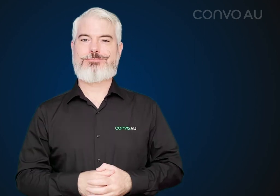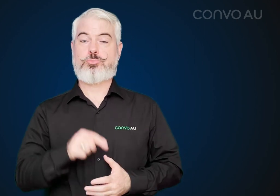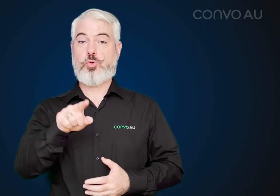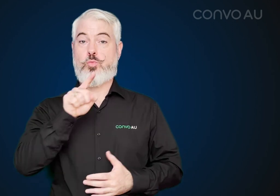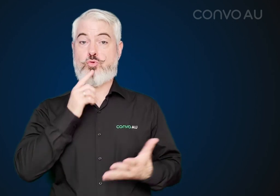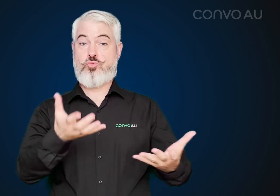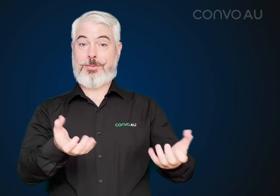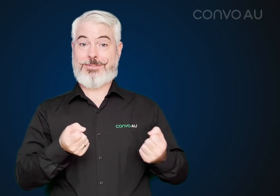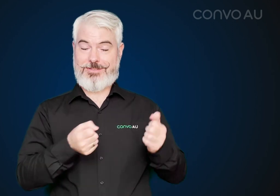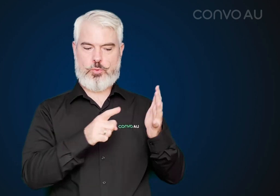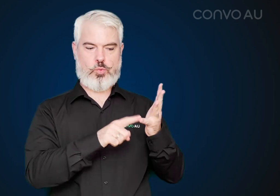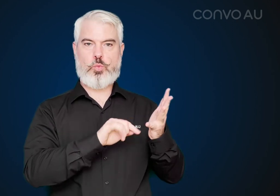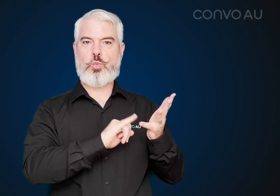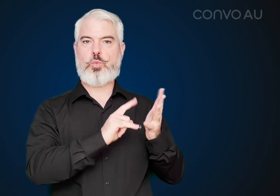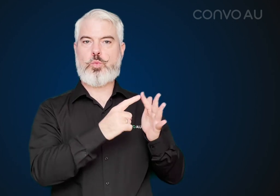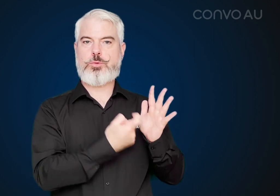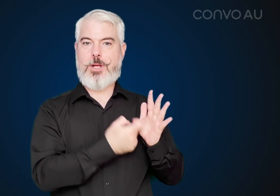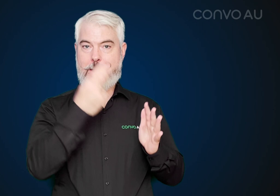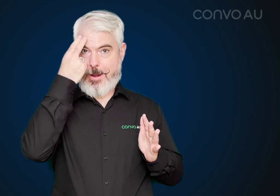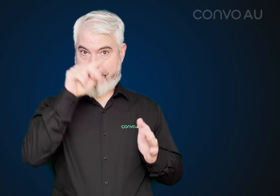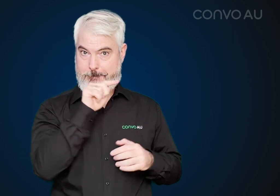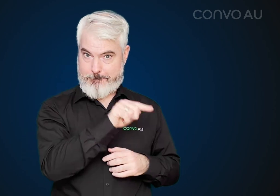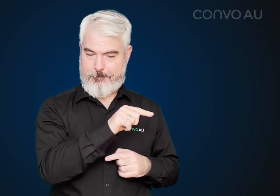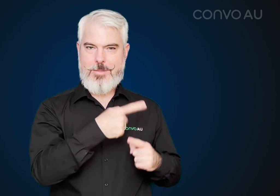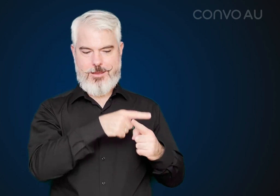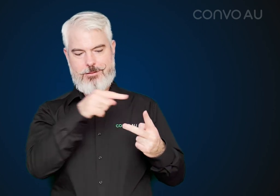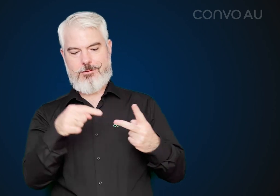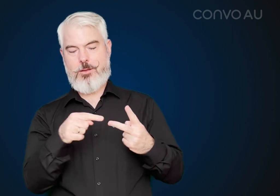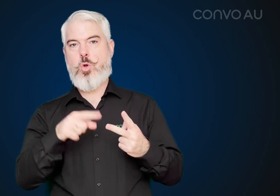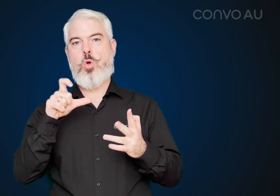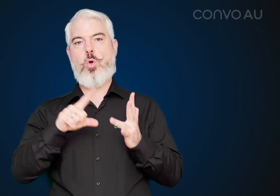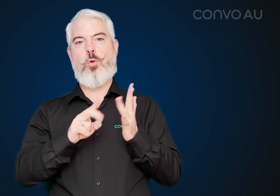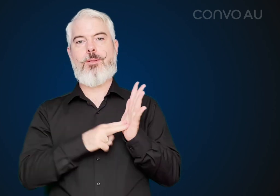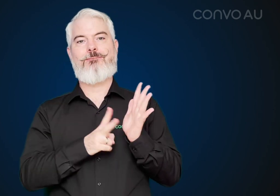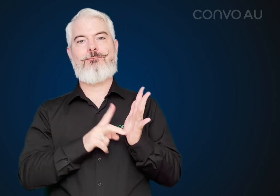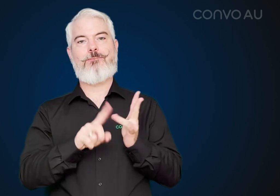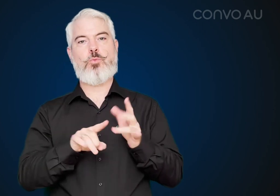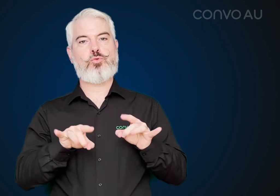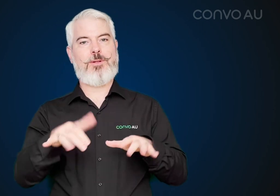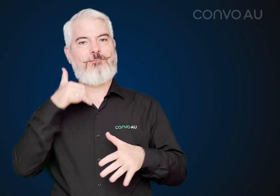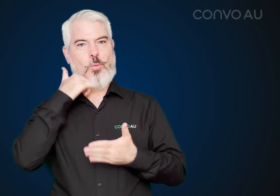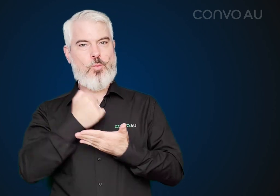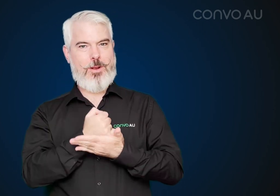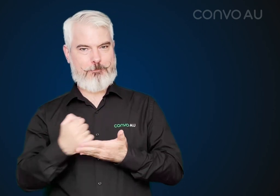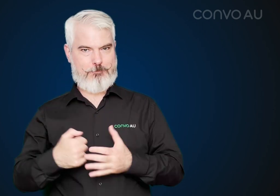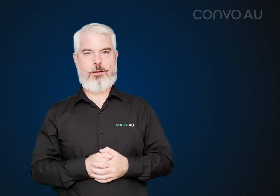You will receive a username and Convo AU phone number,